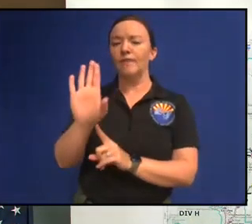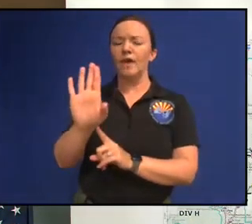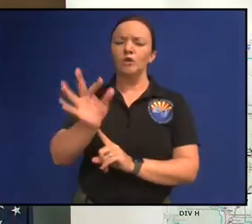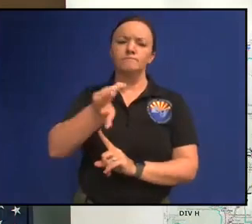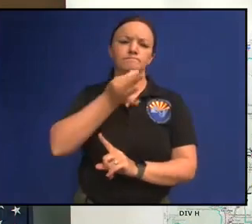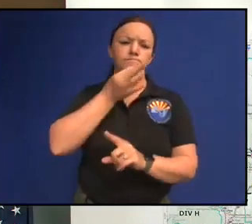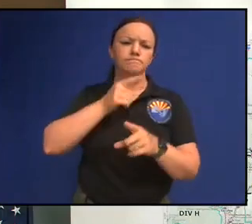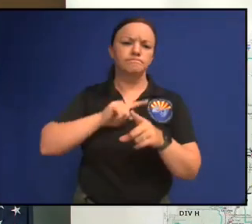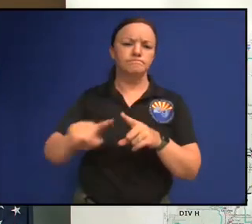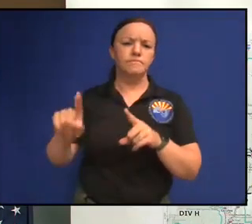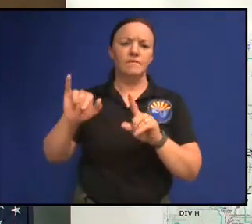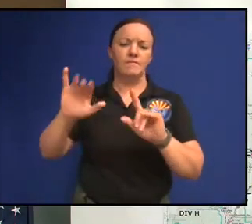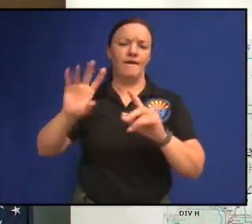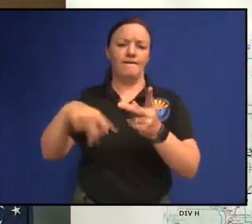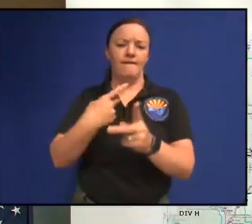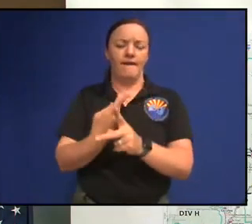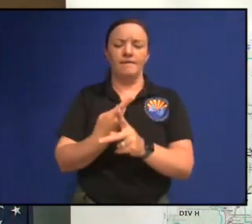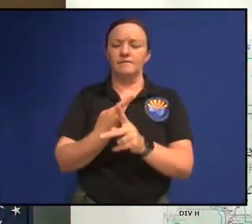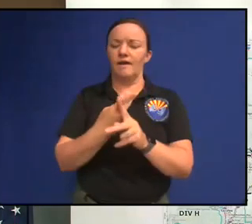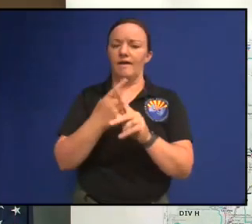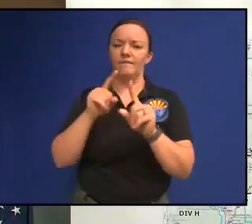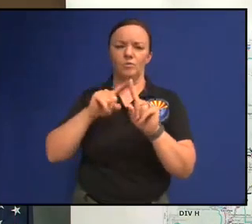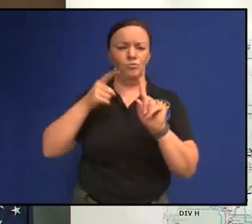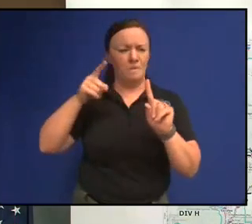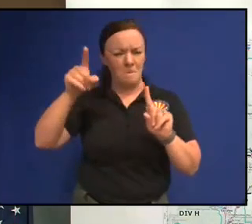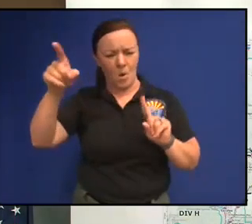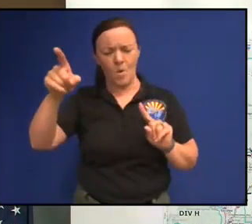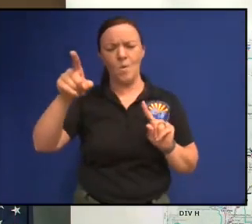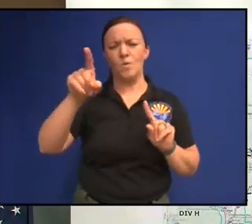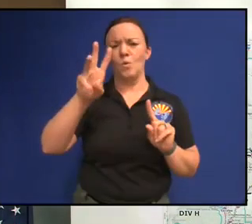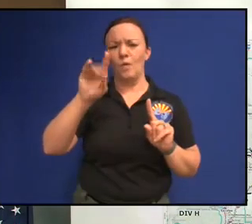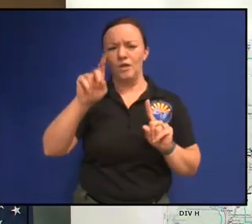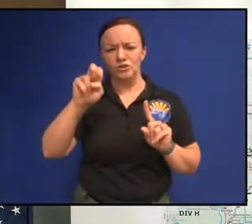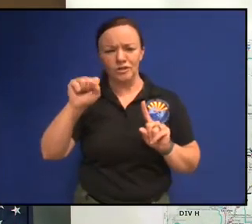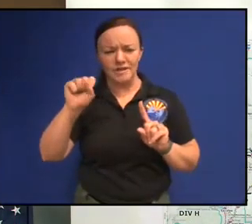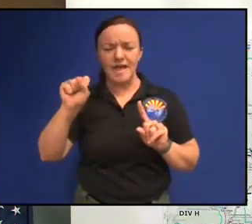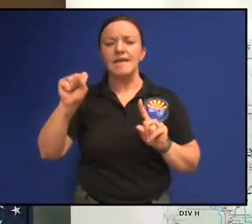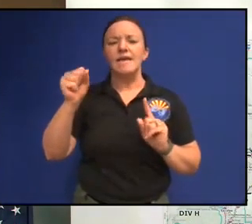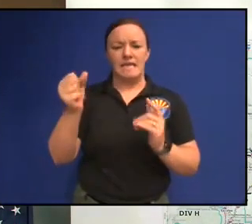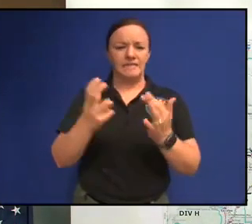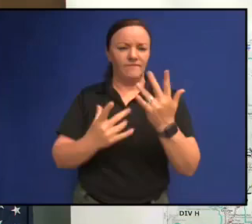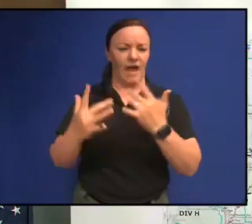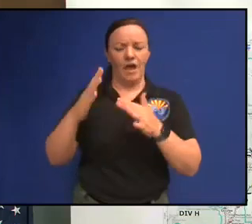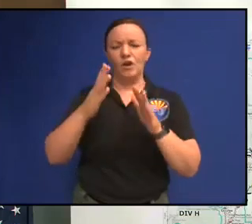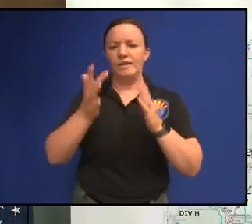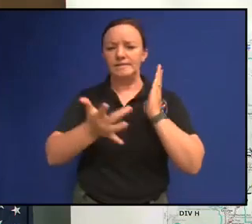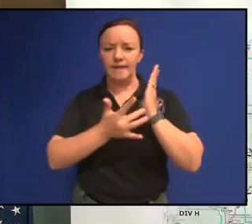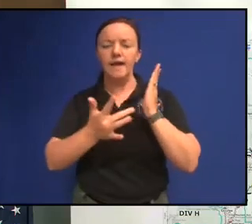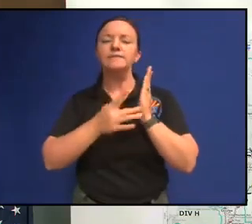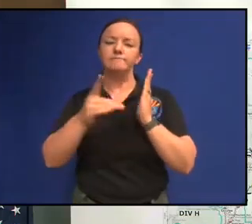SO LEAVING IT IN REALLY GOOD HANDS UP THERE AND THEY'LL BE ABLE TO MONITOR THAT STUFF DO WHAT NEEDS TO BE DONE,